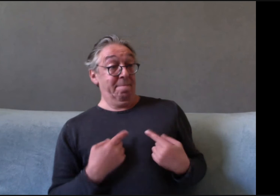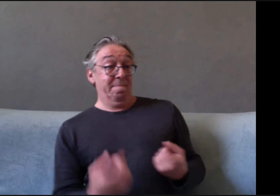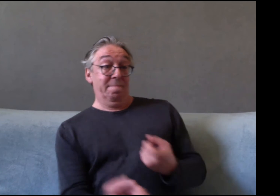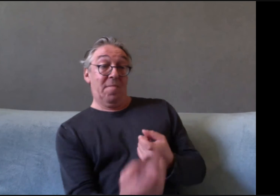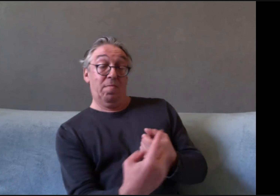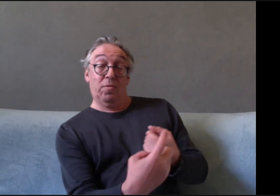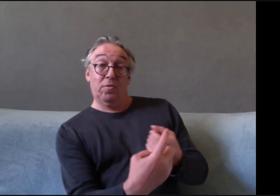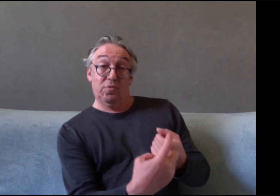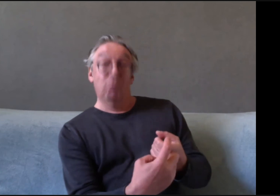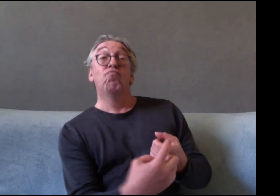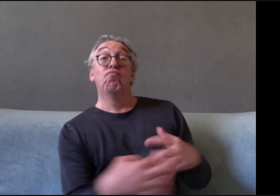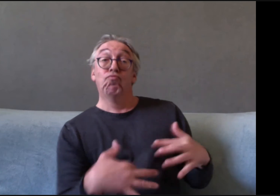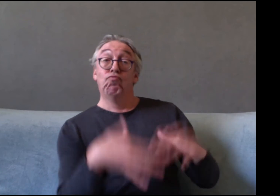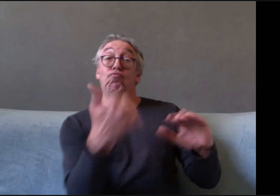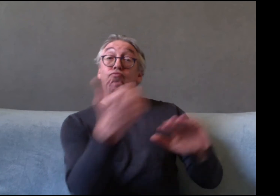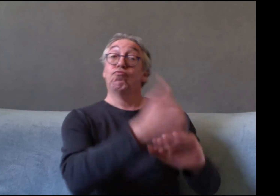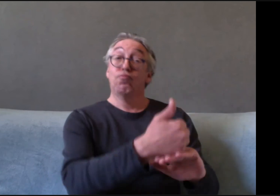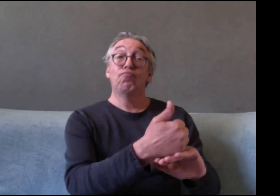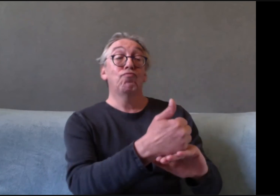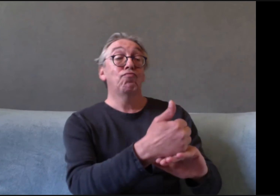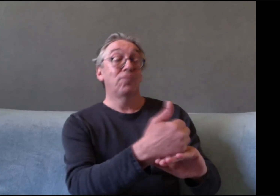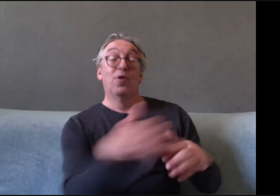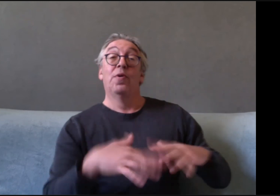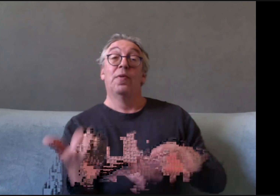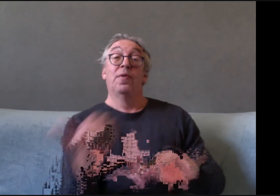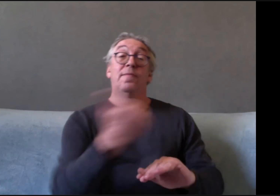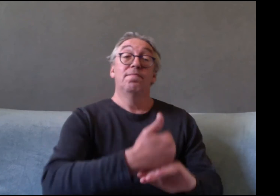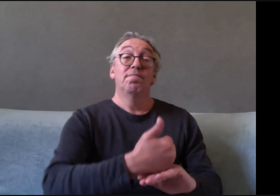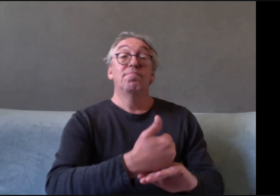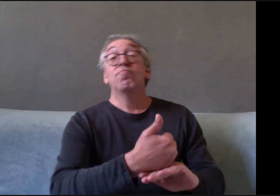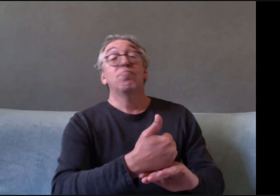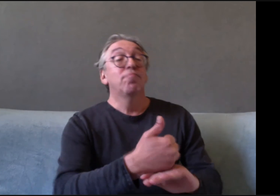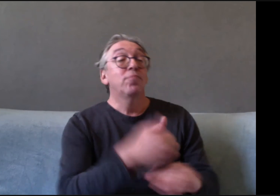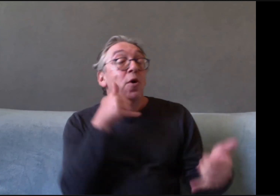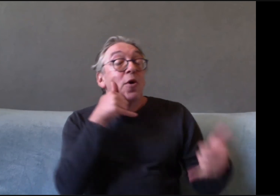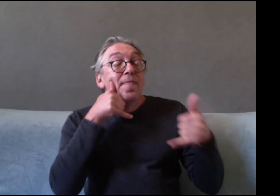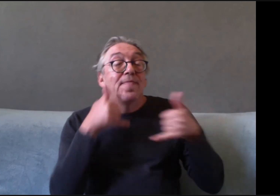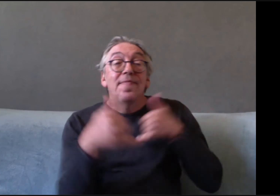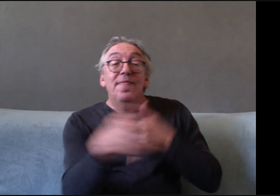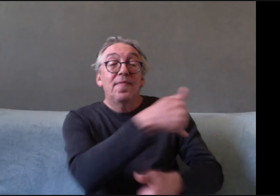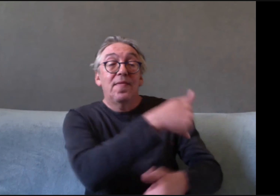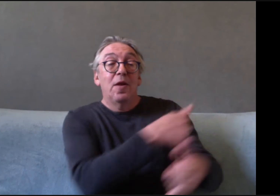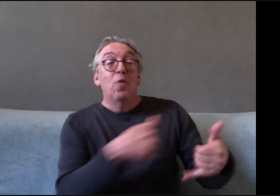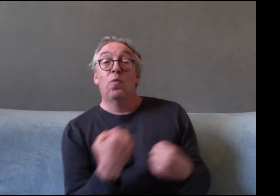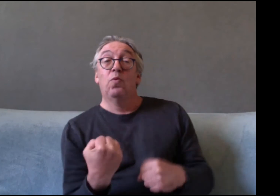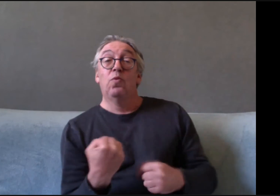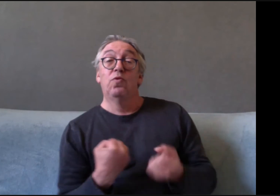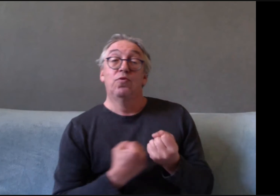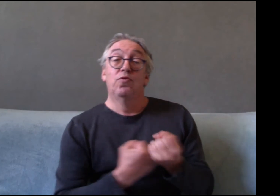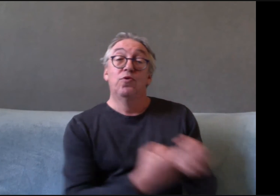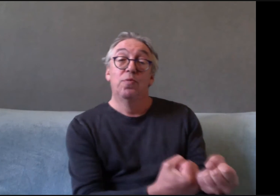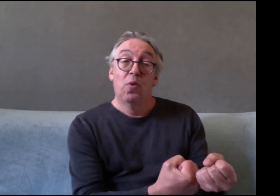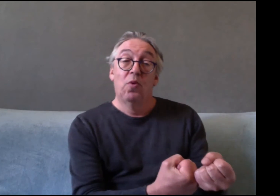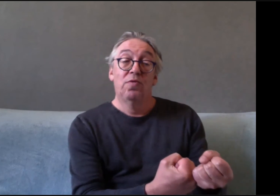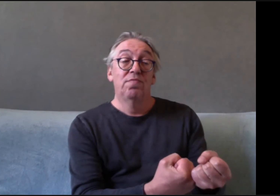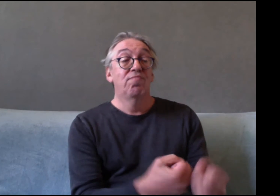with proactive telephone support to people living on their own or to families to ensure that they aren't left out.